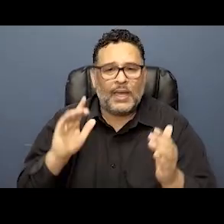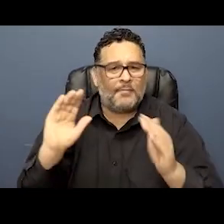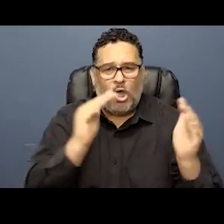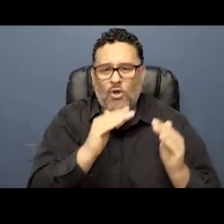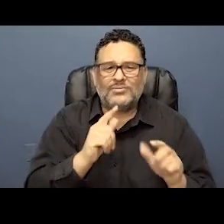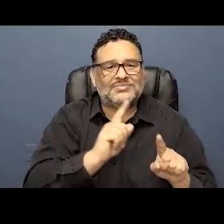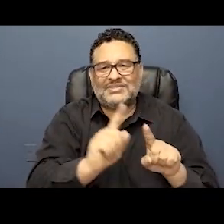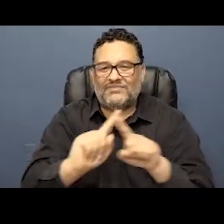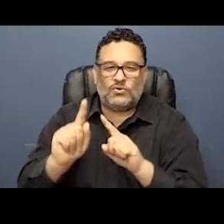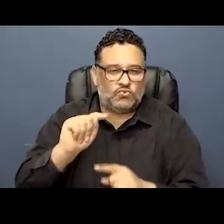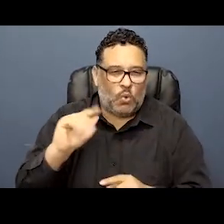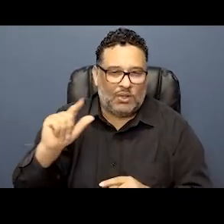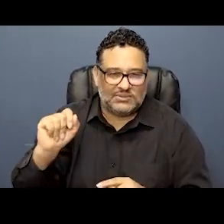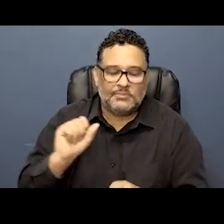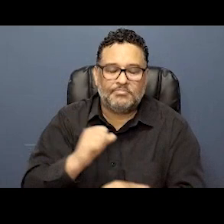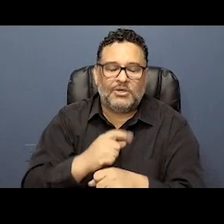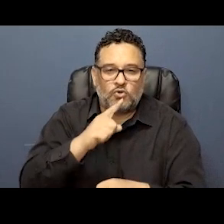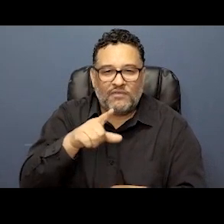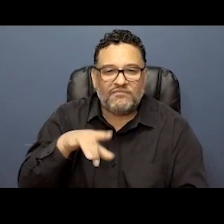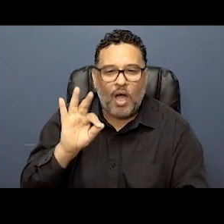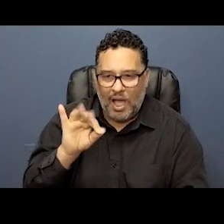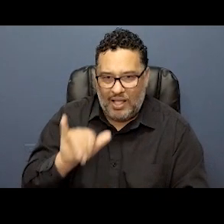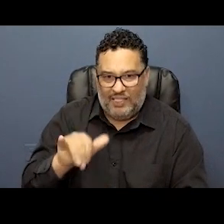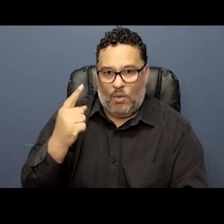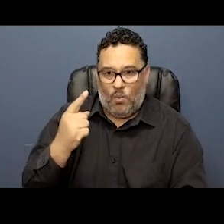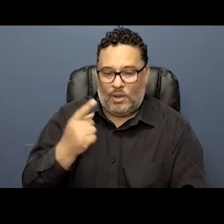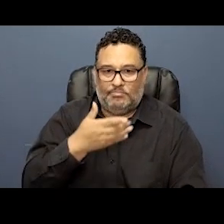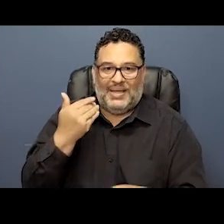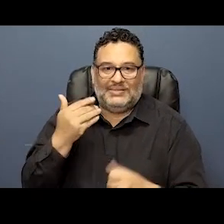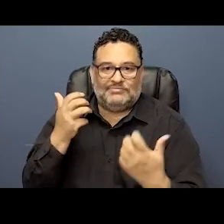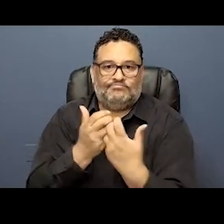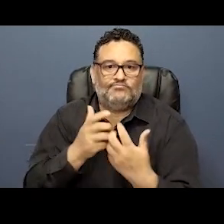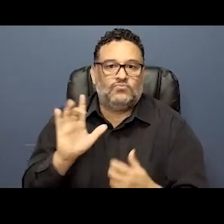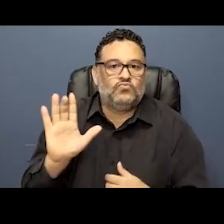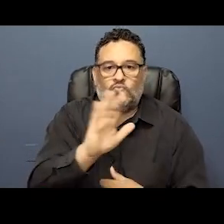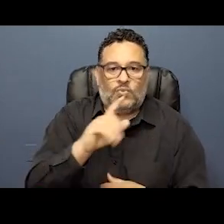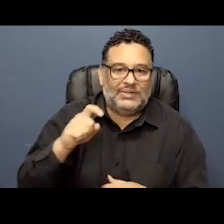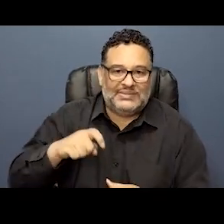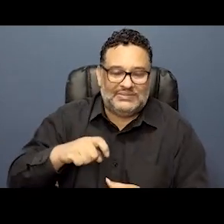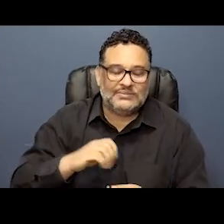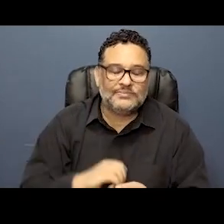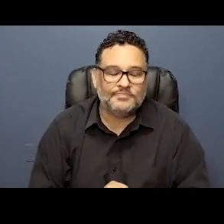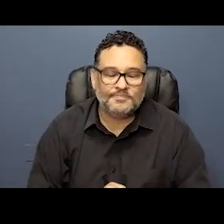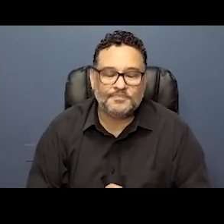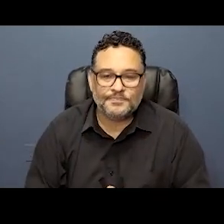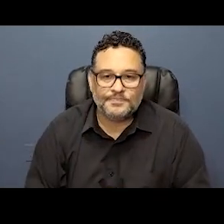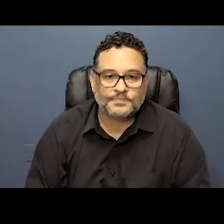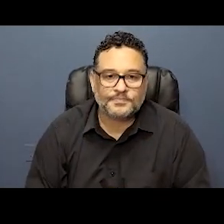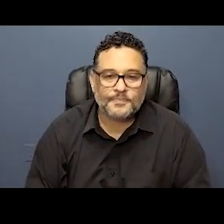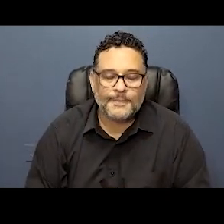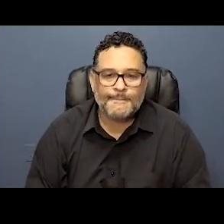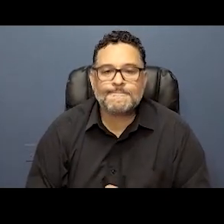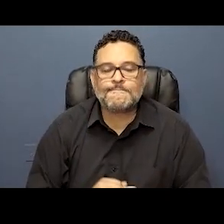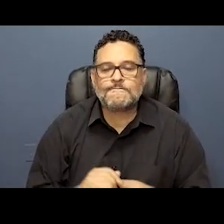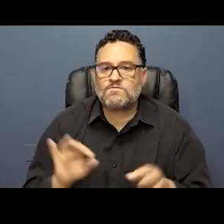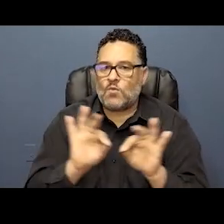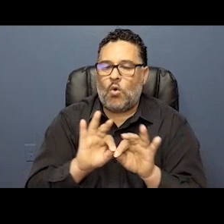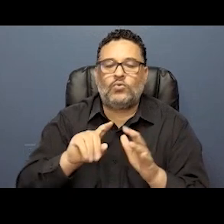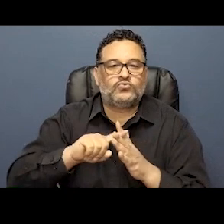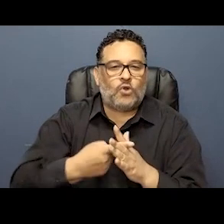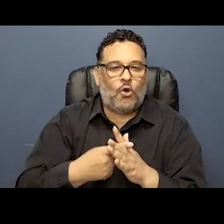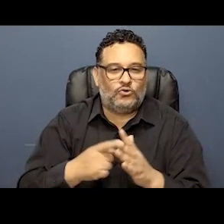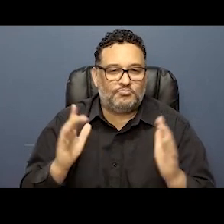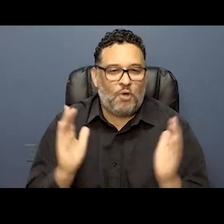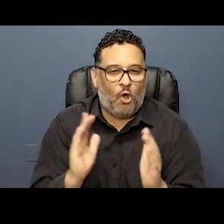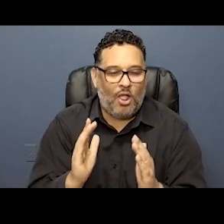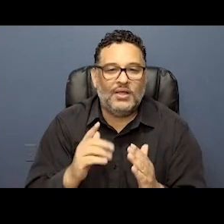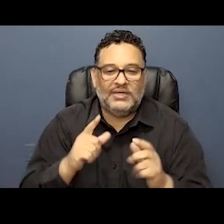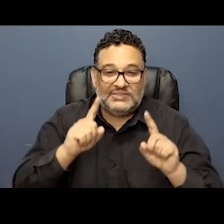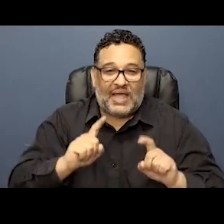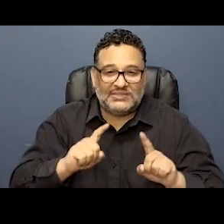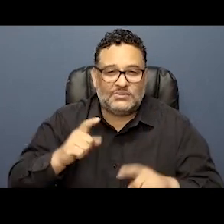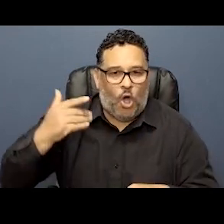the one that best meets your needs. [Rachel] Start small, test often,